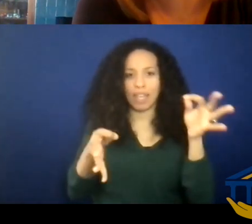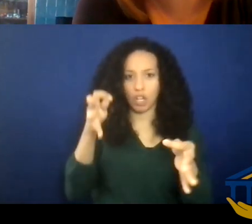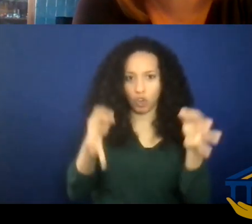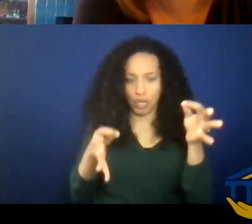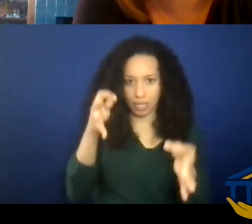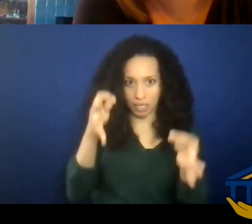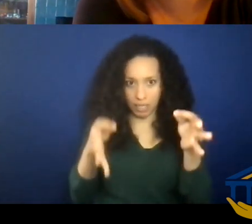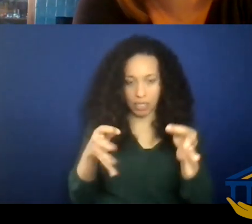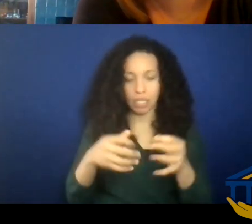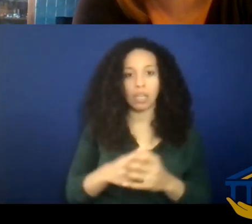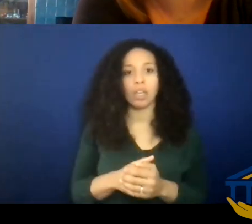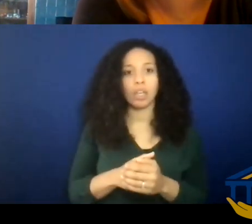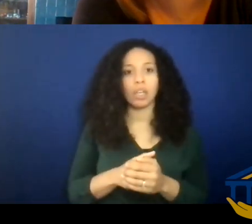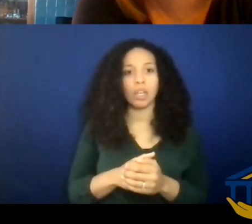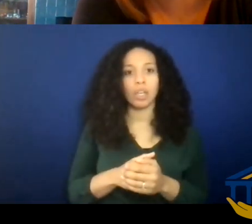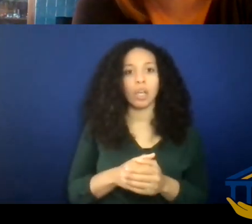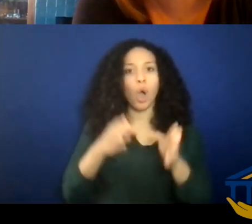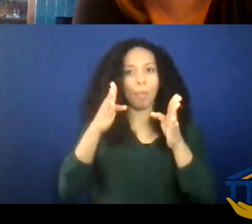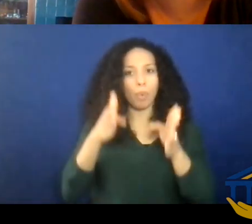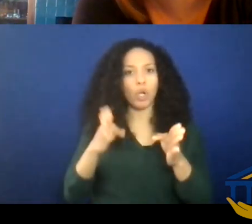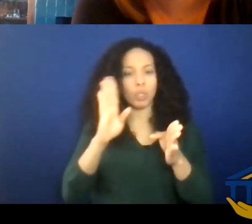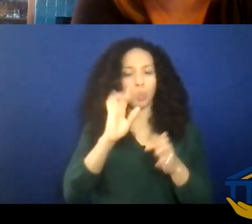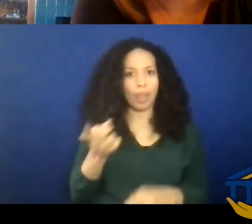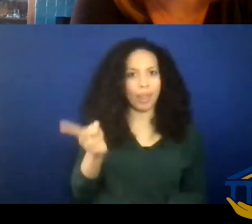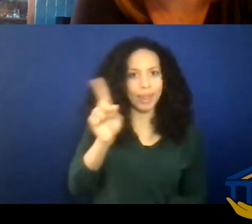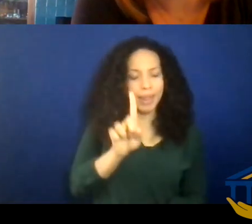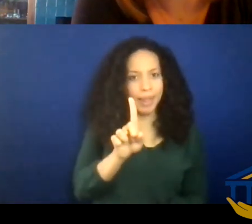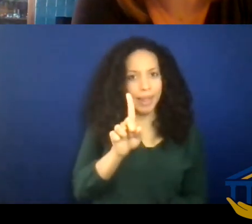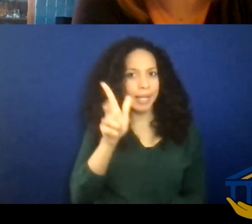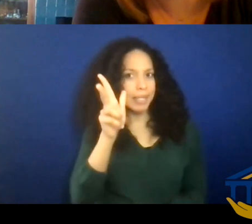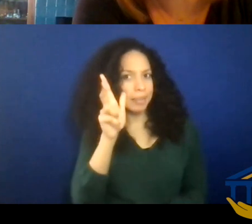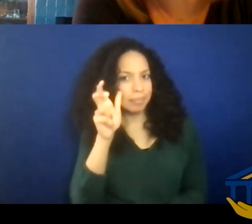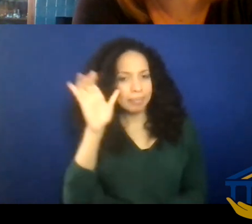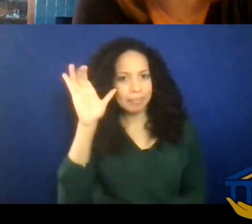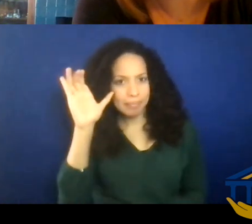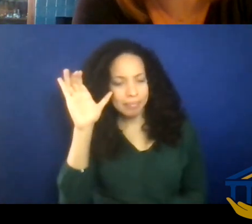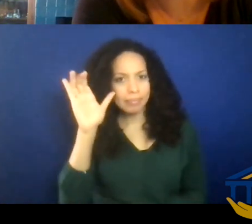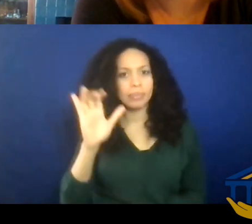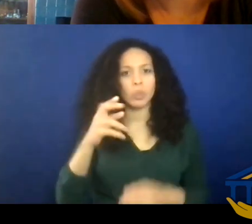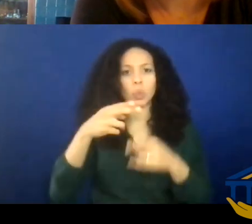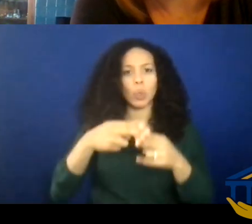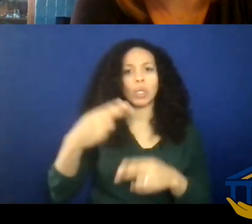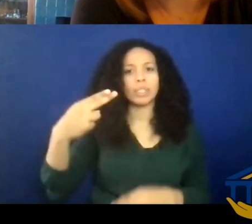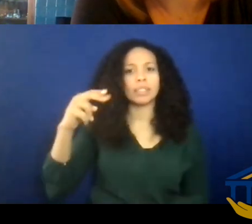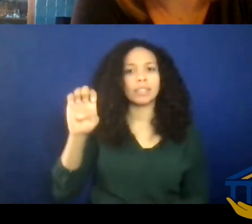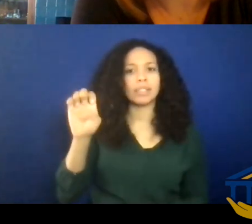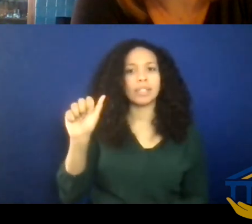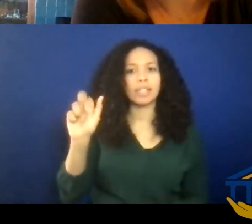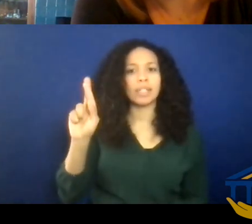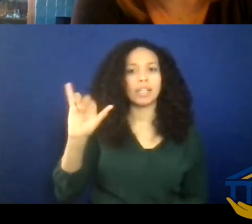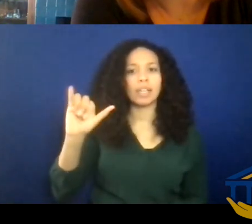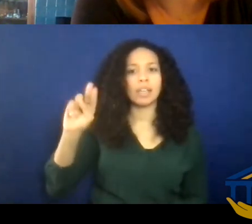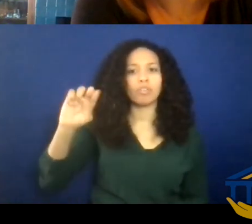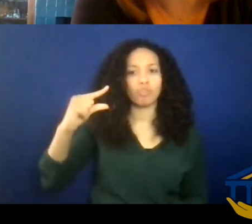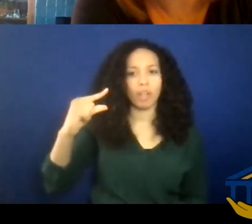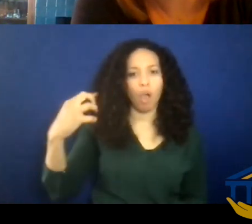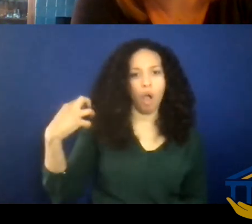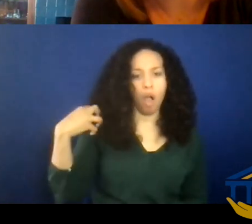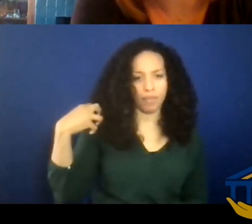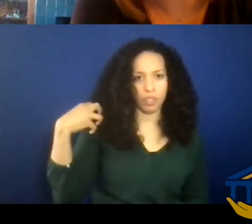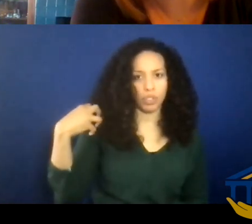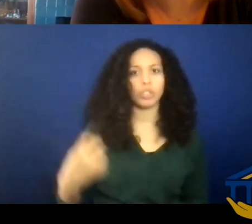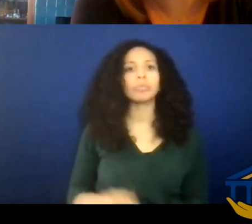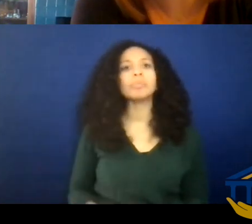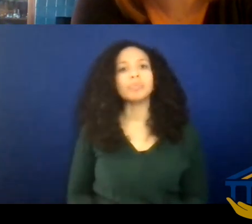over that hearing called a hearing officer. It's a formal hearing, um, that requires introduction of